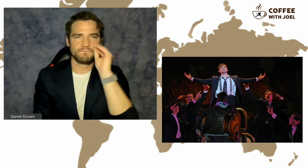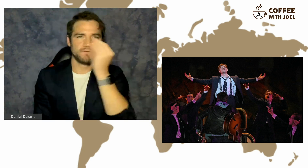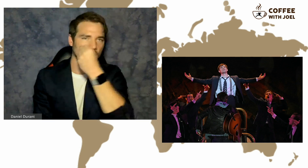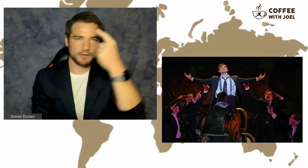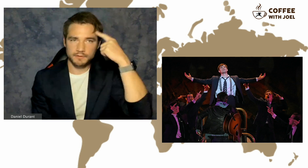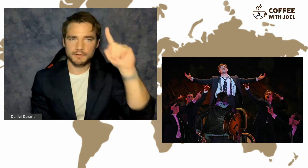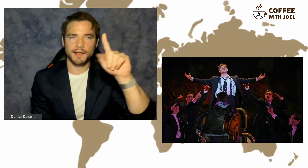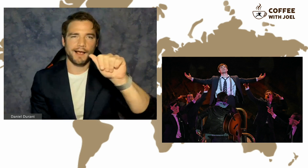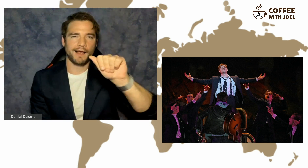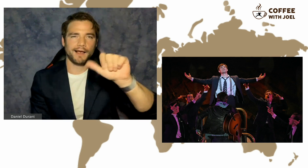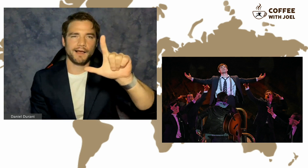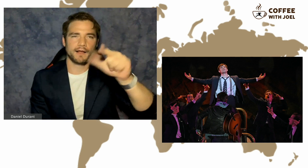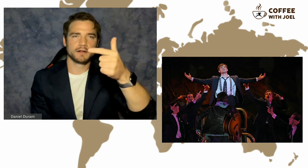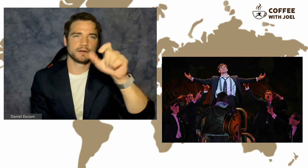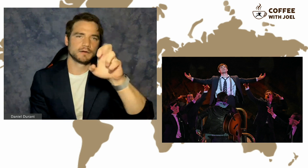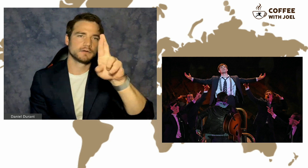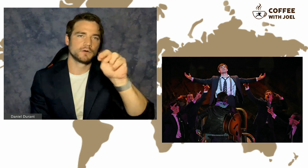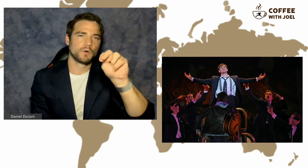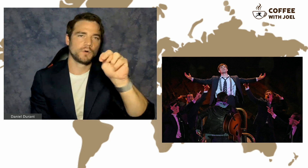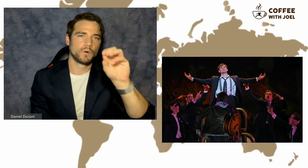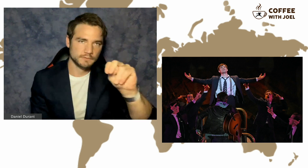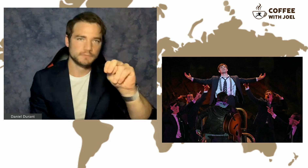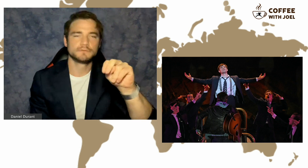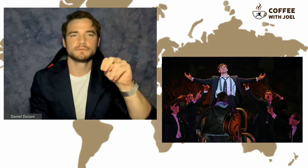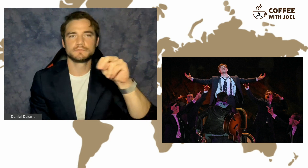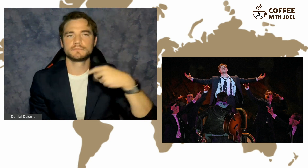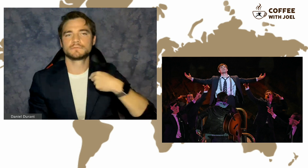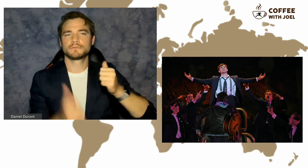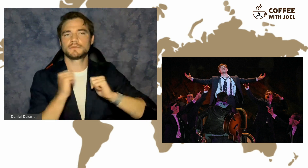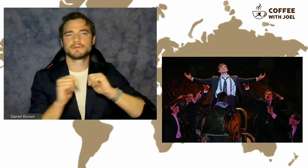and the name of that play was Flowers for Algernon.